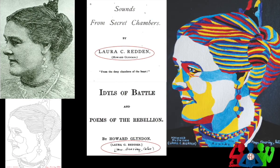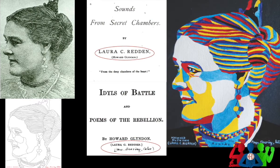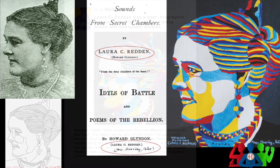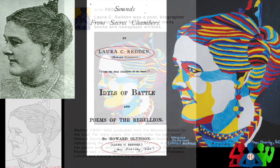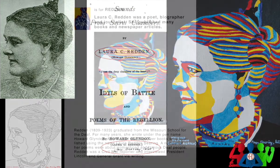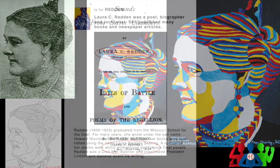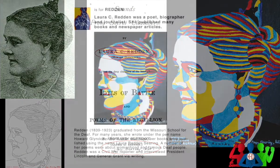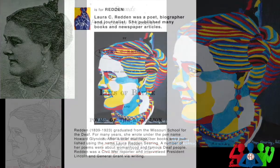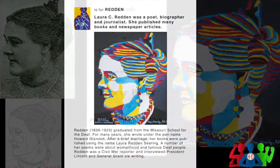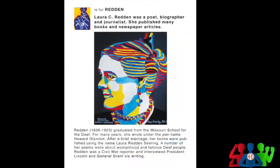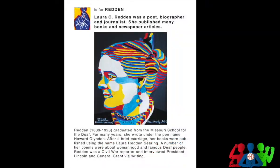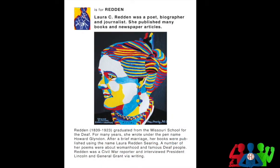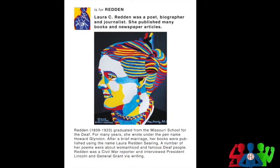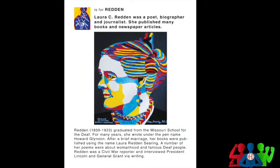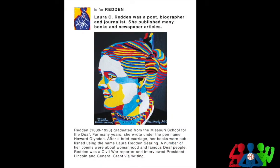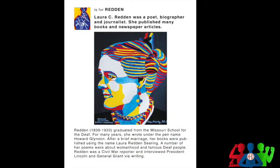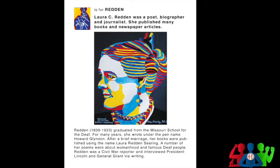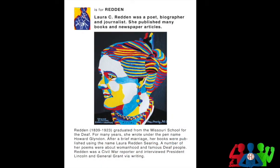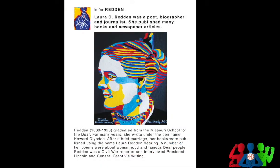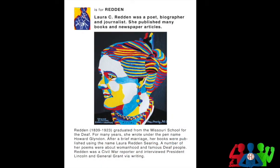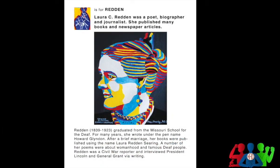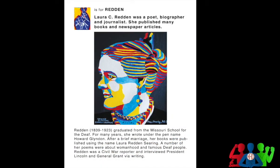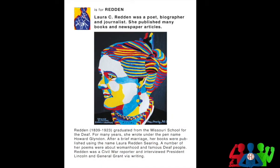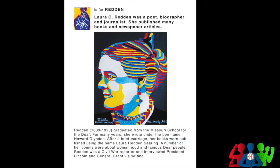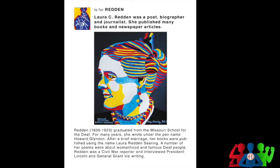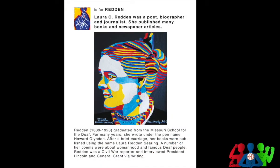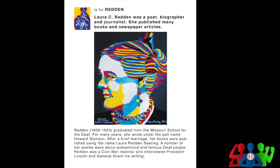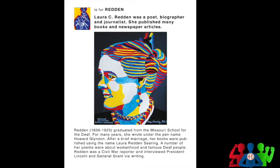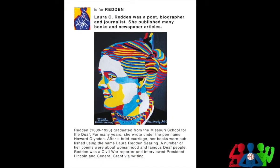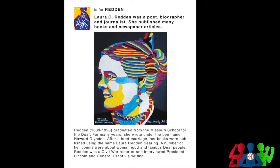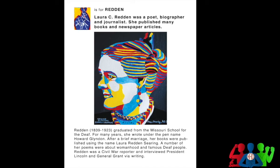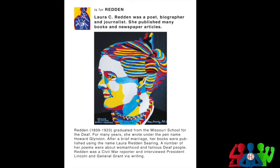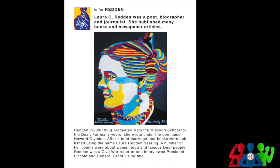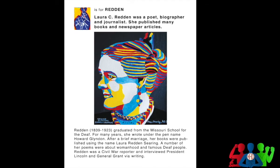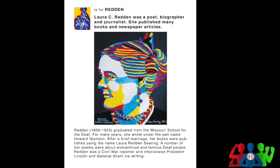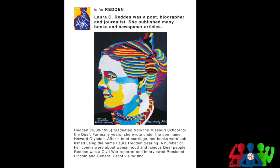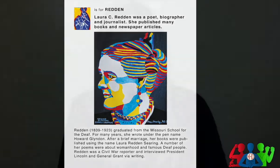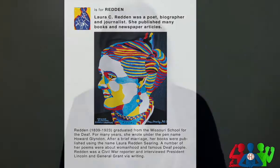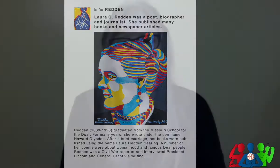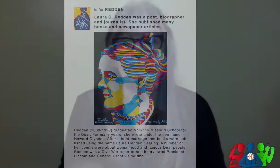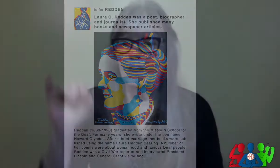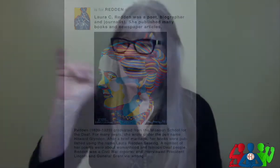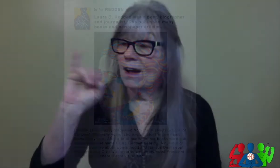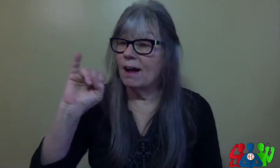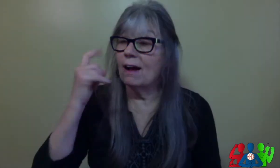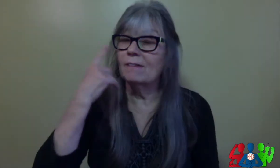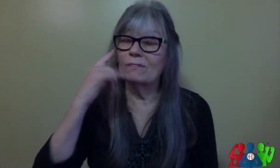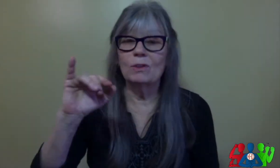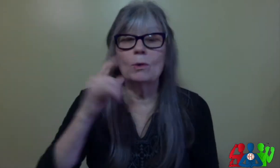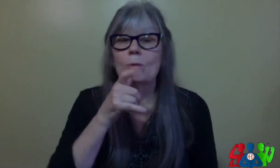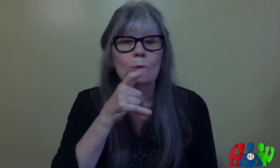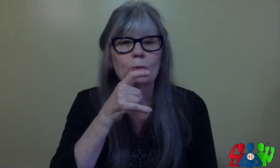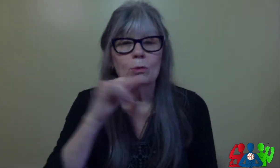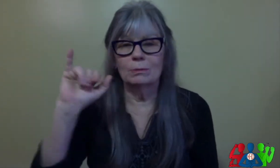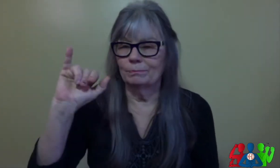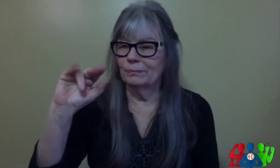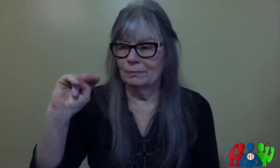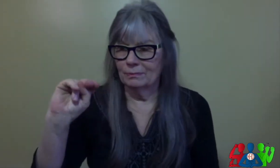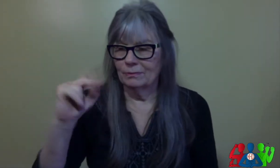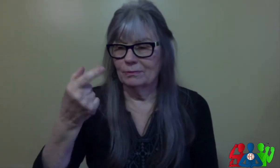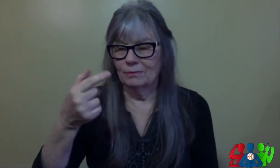add a lot of color in the painting I did of her.